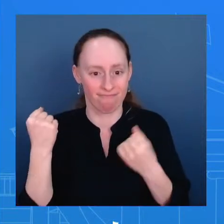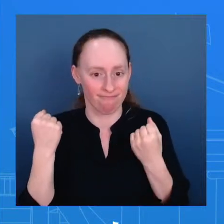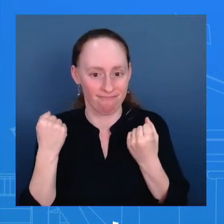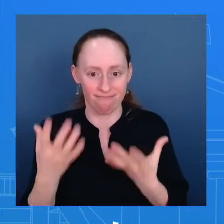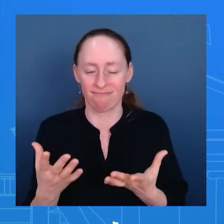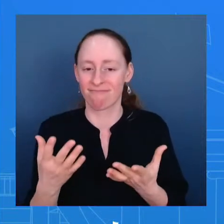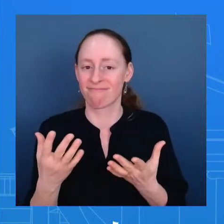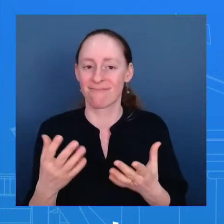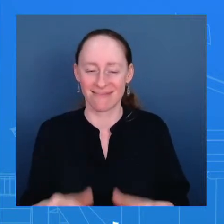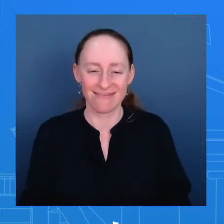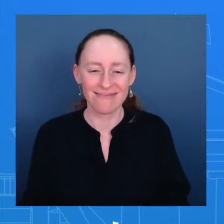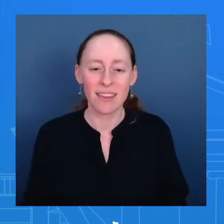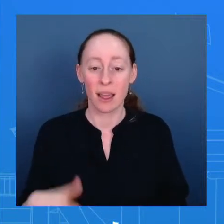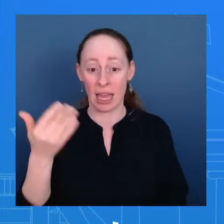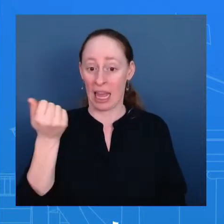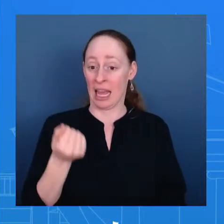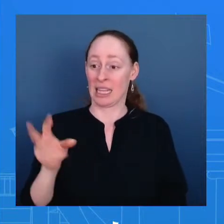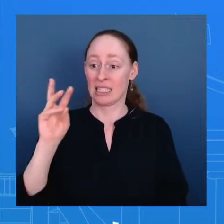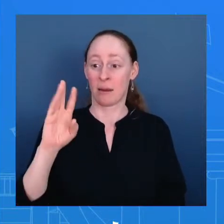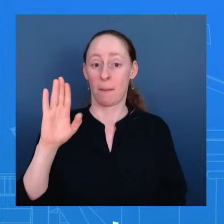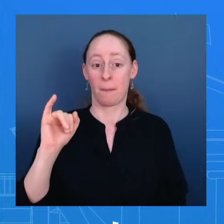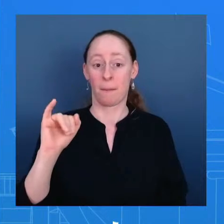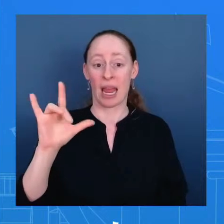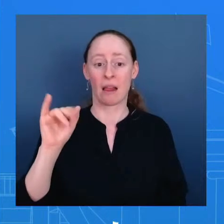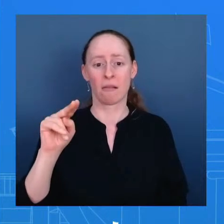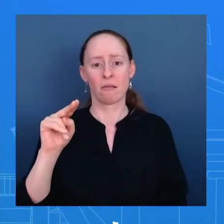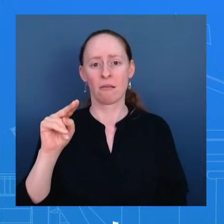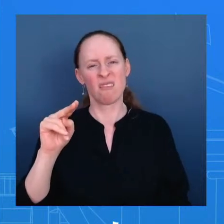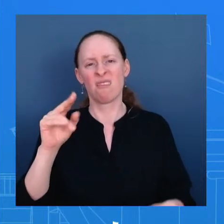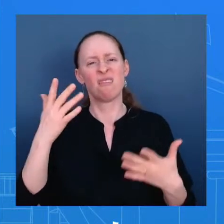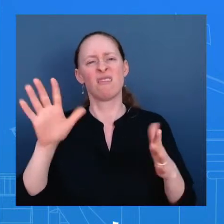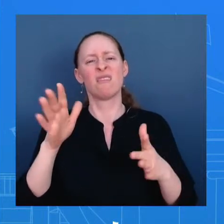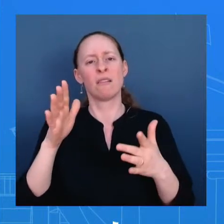very clear commitment from day one of his administration to making sure that --